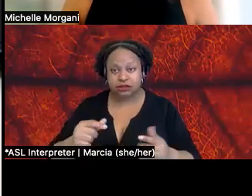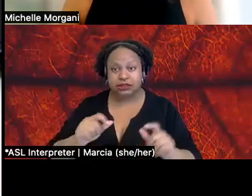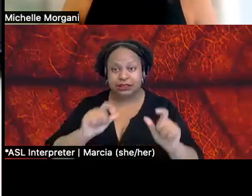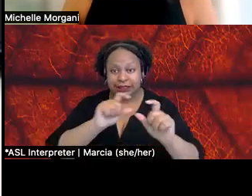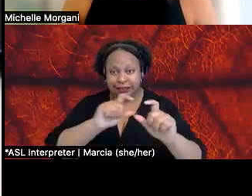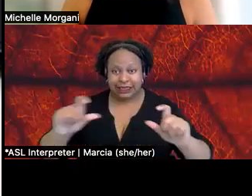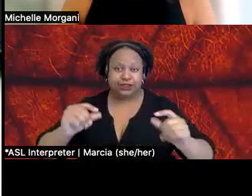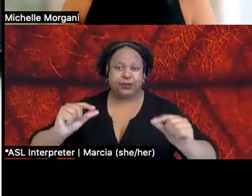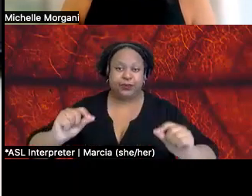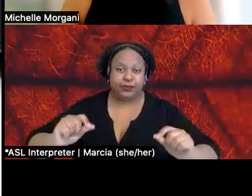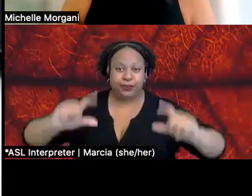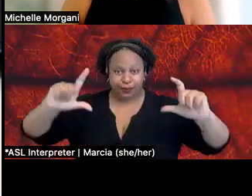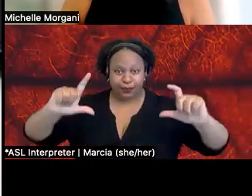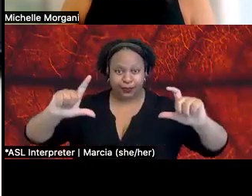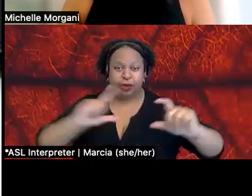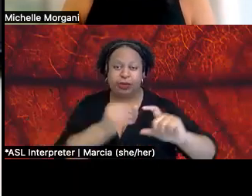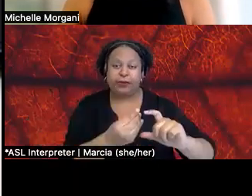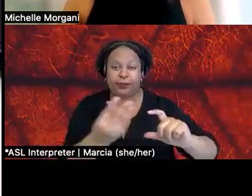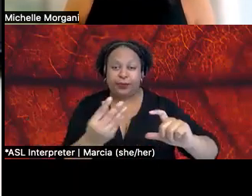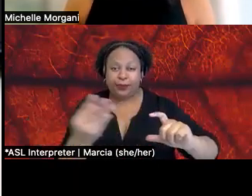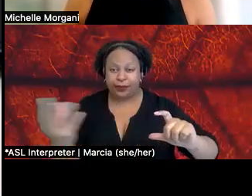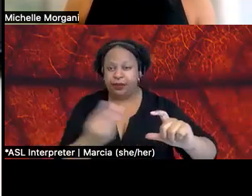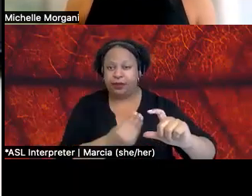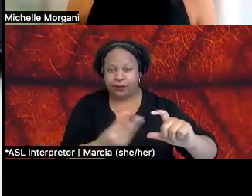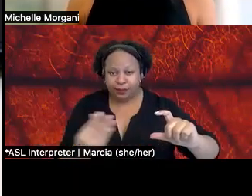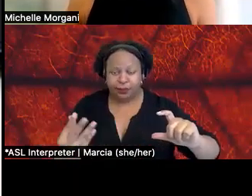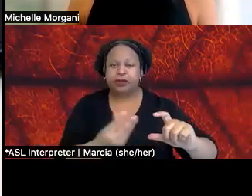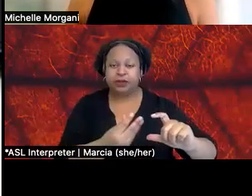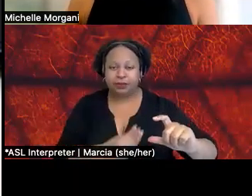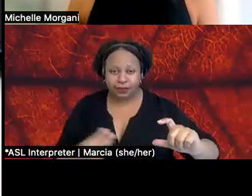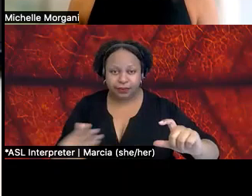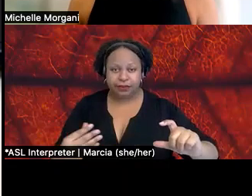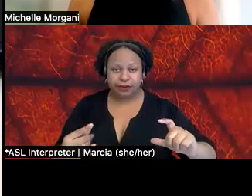behind the word that's being written while reading the text out loud.